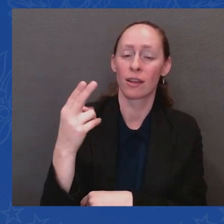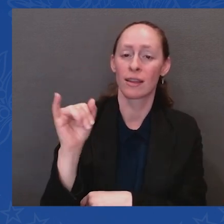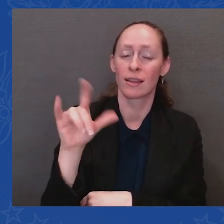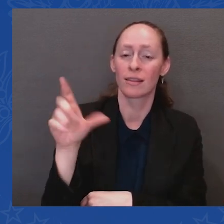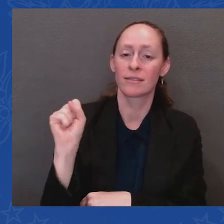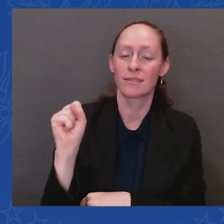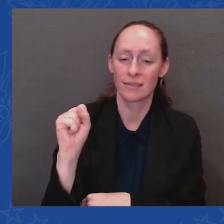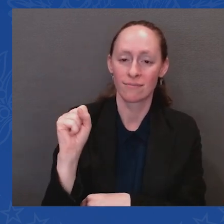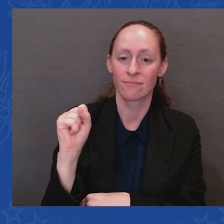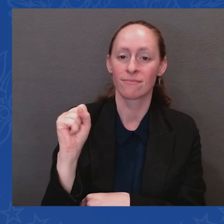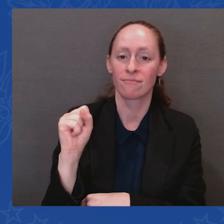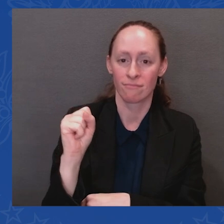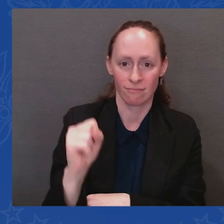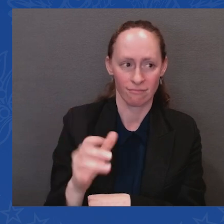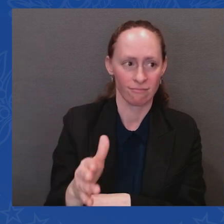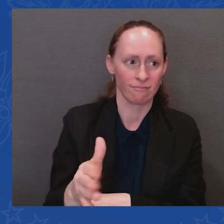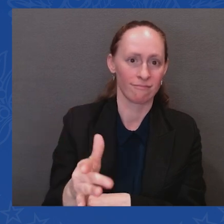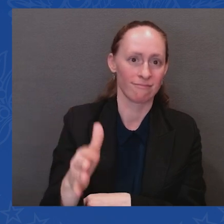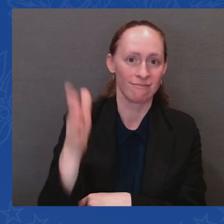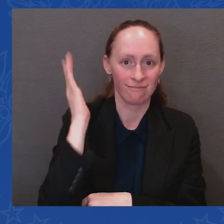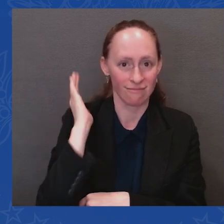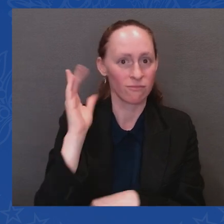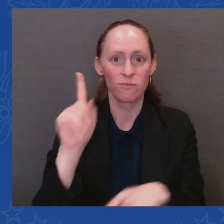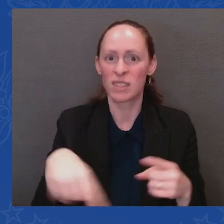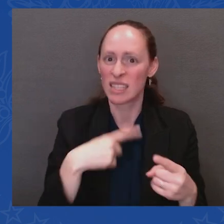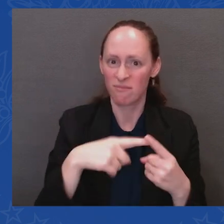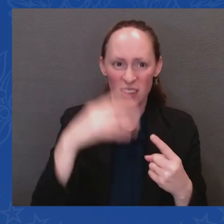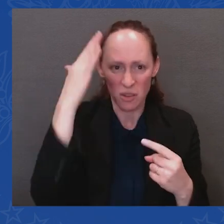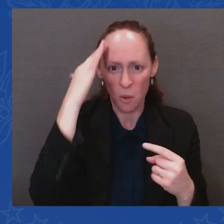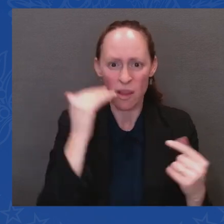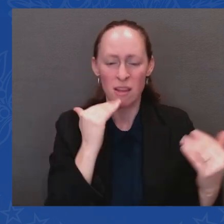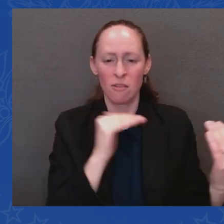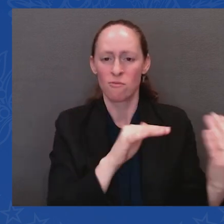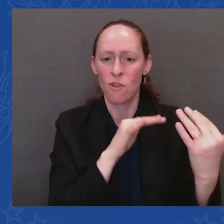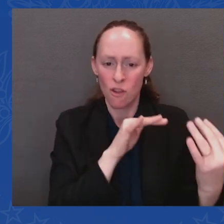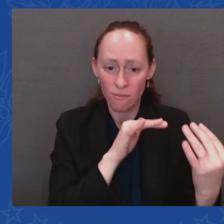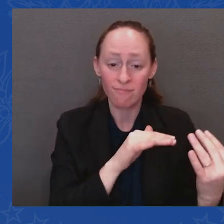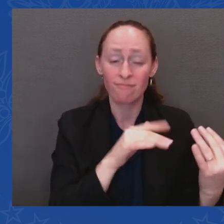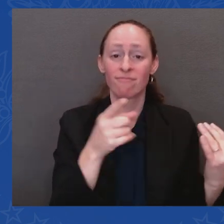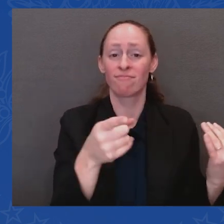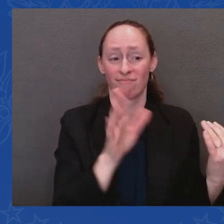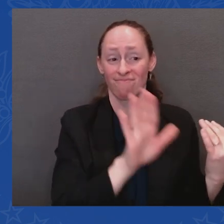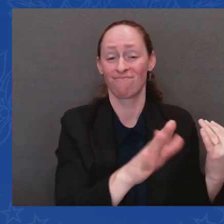He lost his best friend in that battle. And Clete was evacuated after being hit by shrapnel.